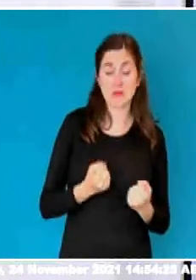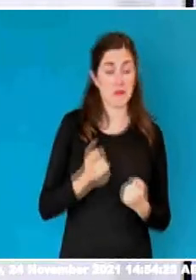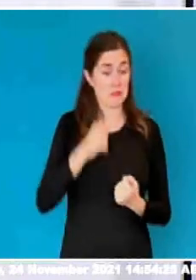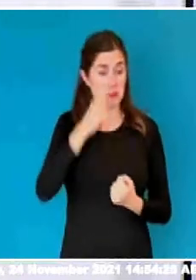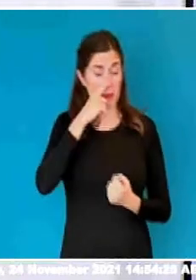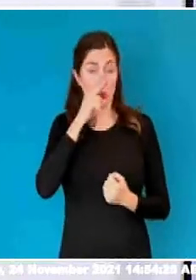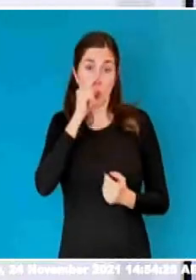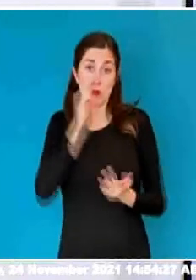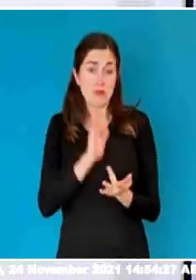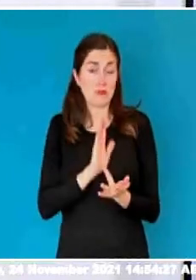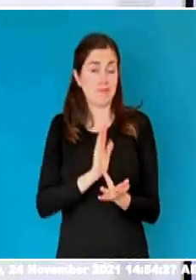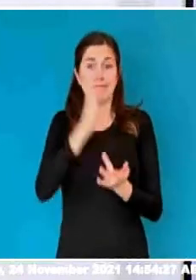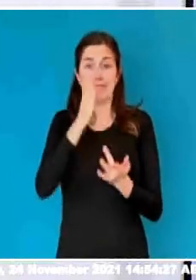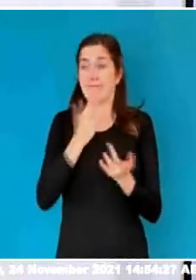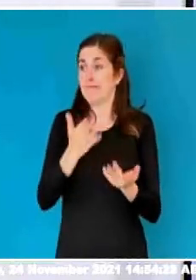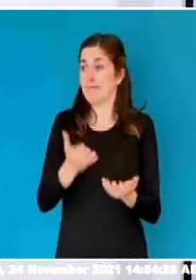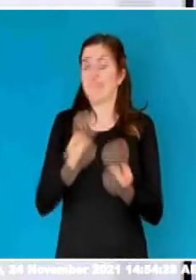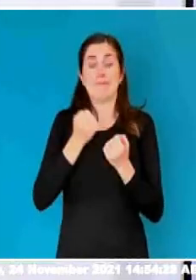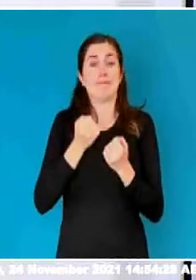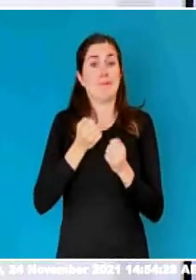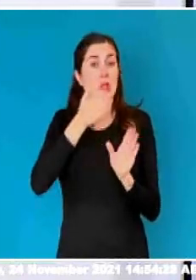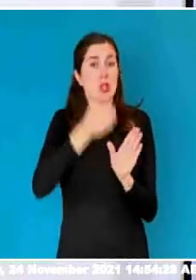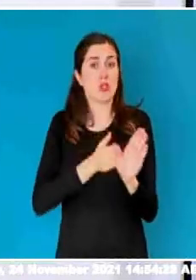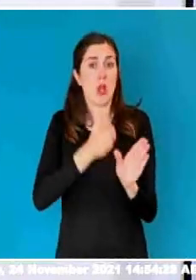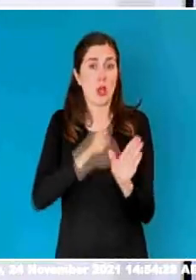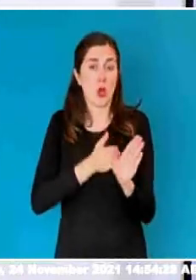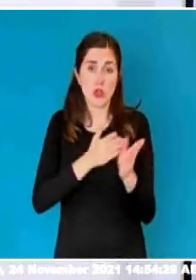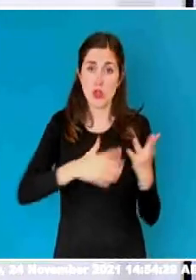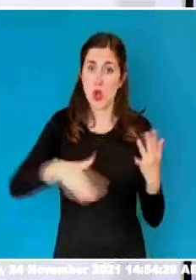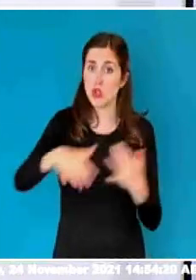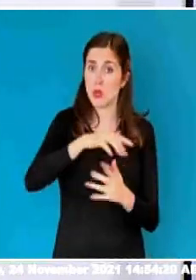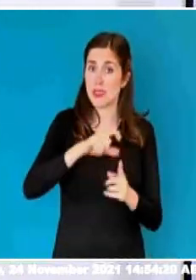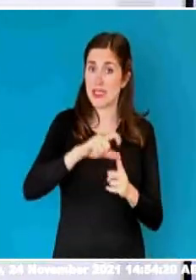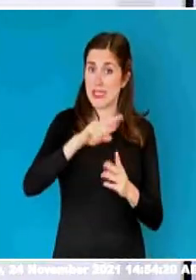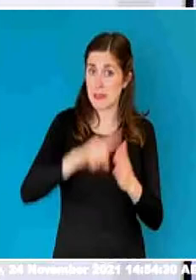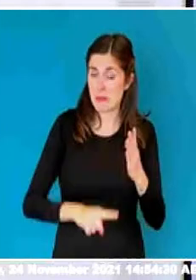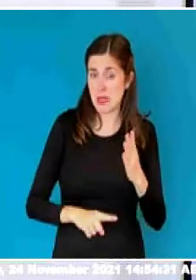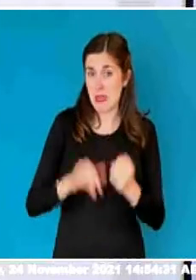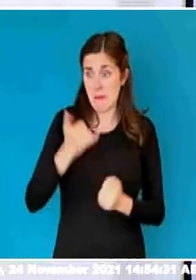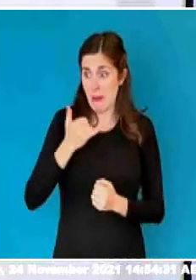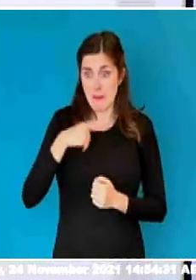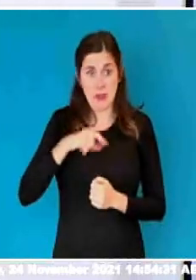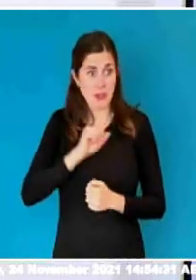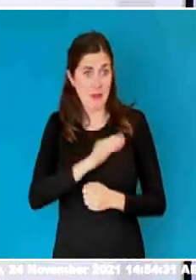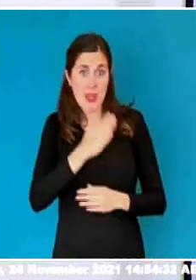psychosocial disability because of the way in which they may be treated or the conditions in their work.